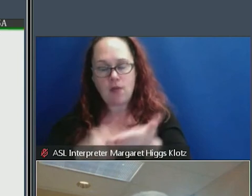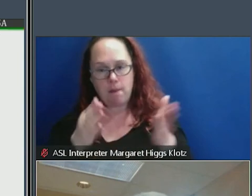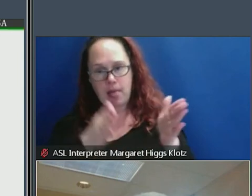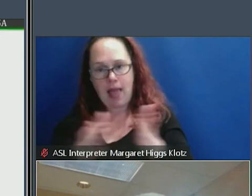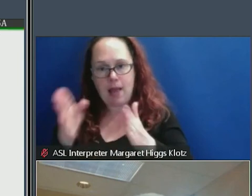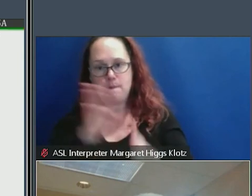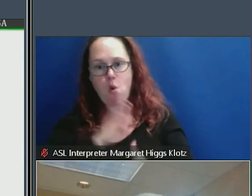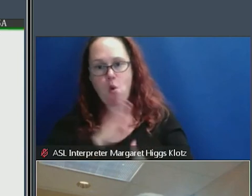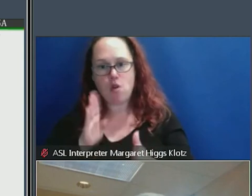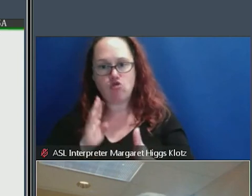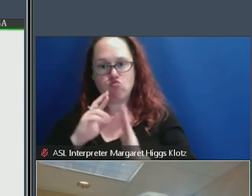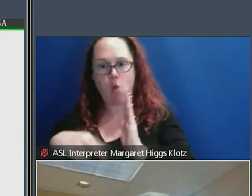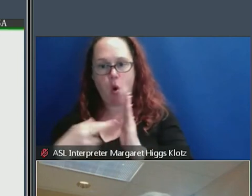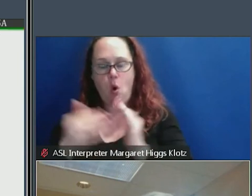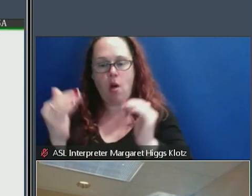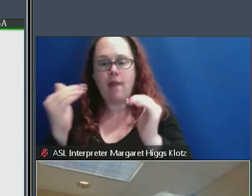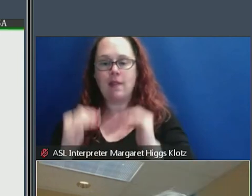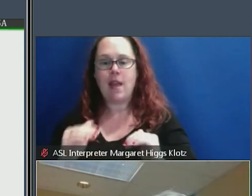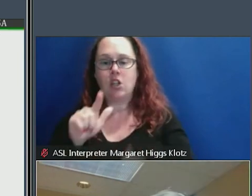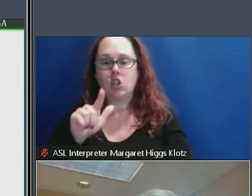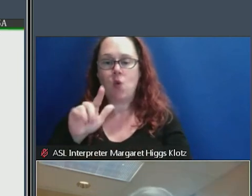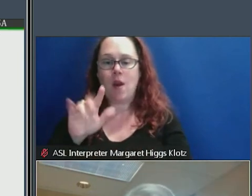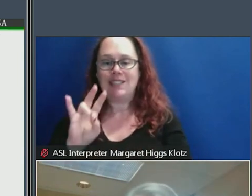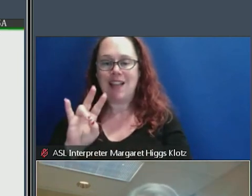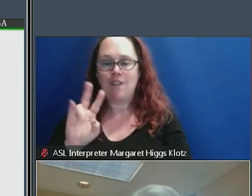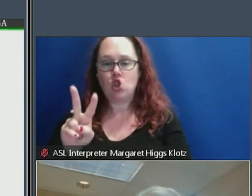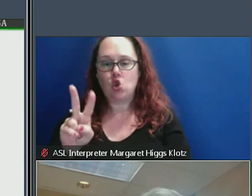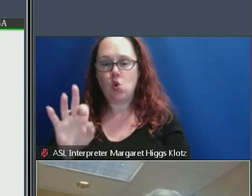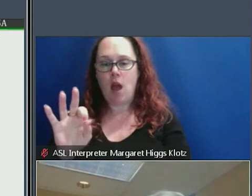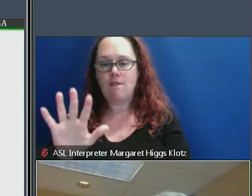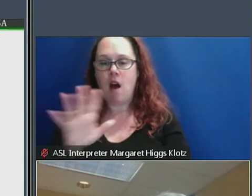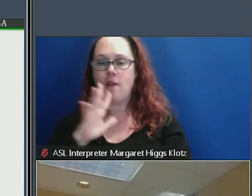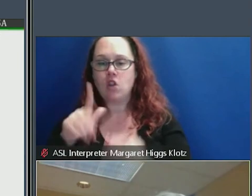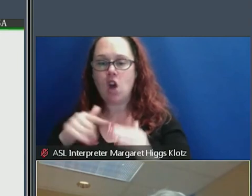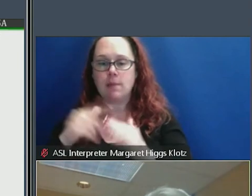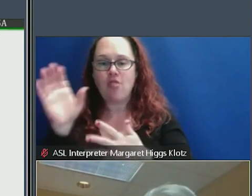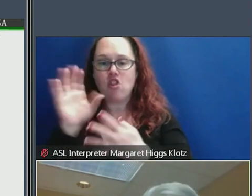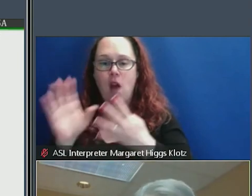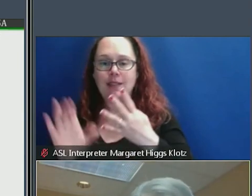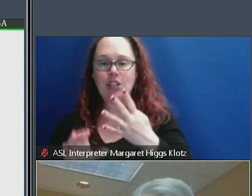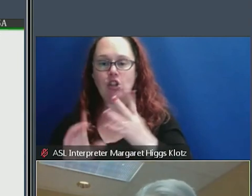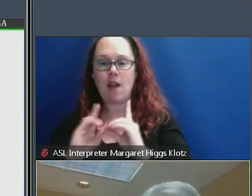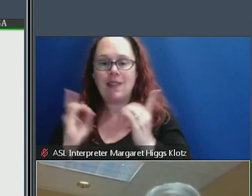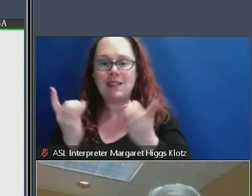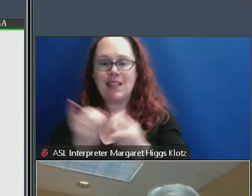And then 27 to 95 talks about the criteria that the district council must apply.